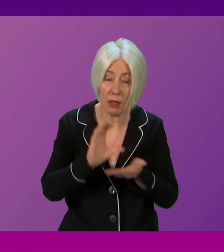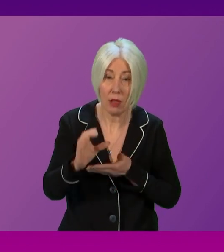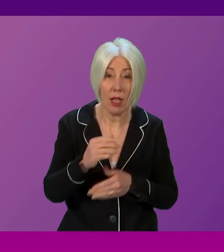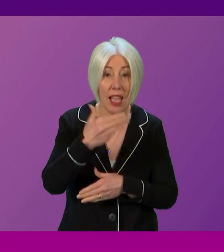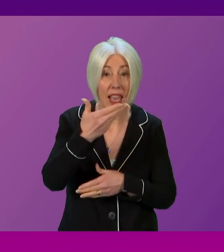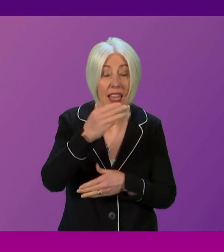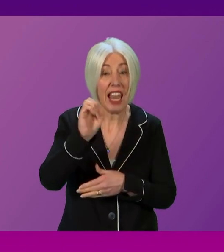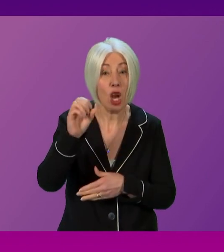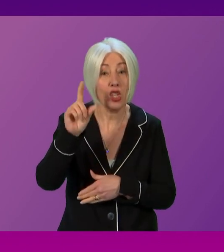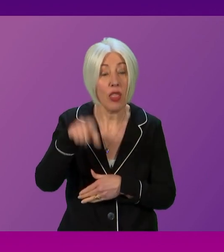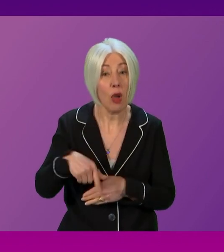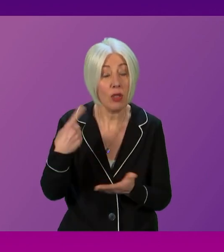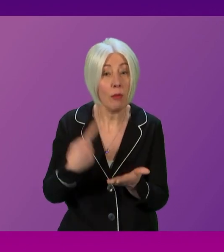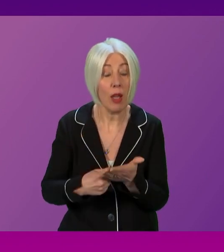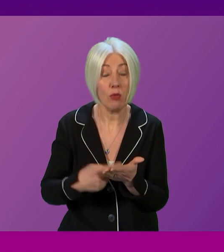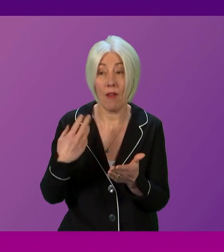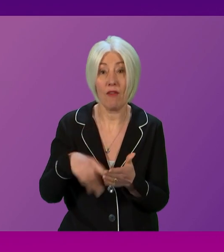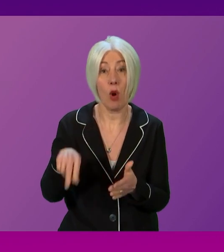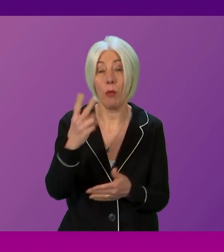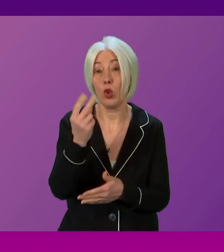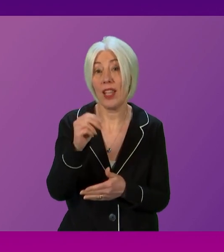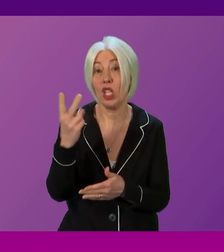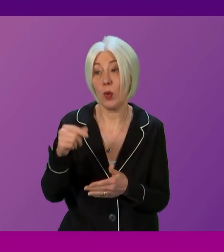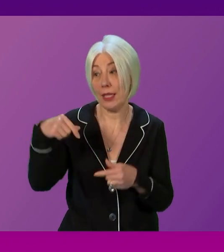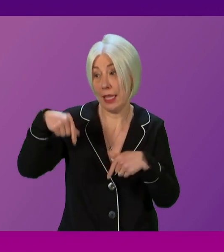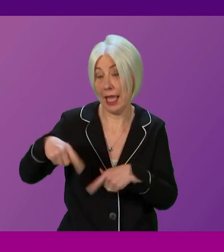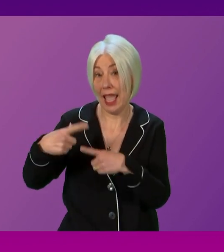£900,000 since 2020 to ensure the operation in Edinburgh and Glasgow of winter support that is